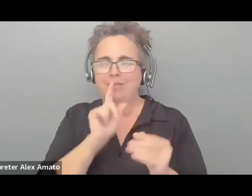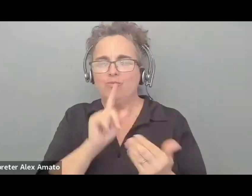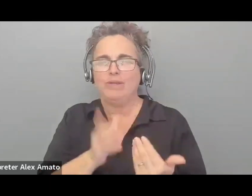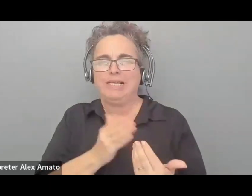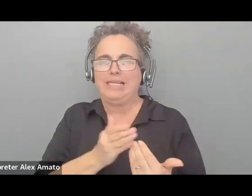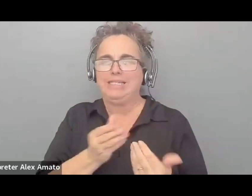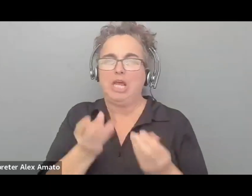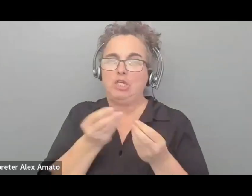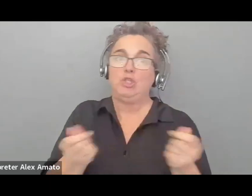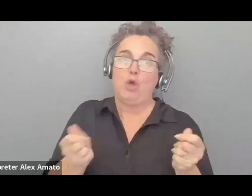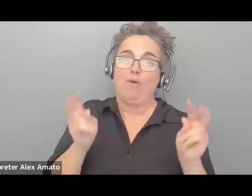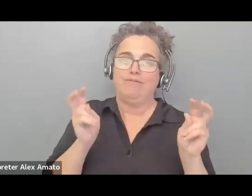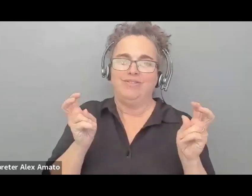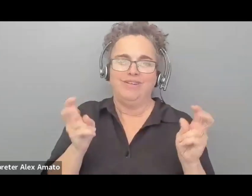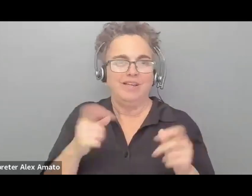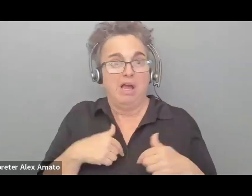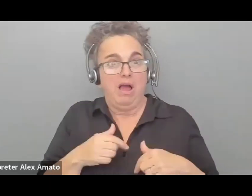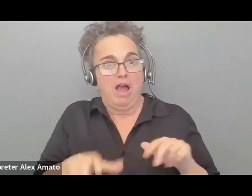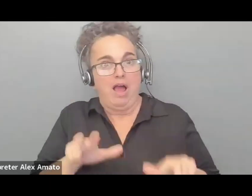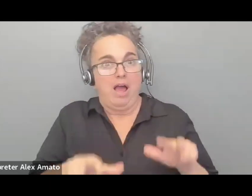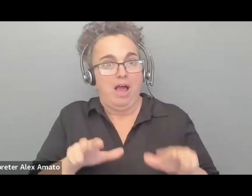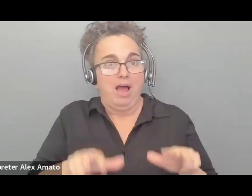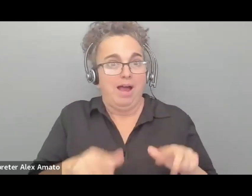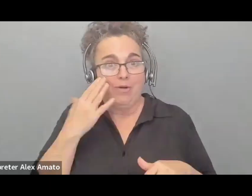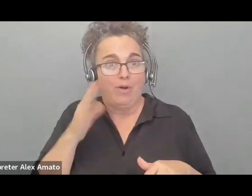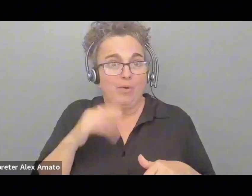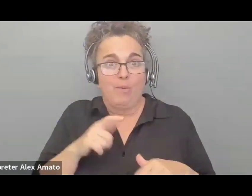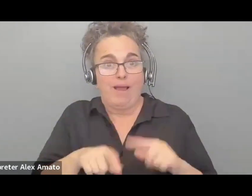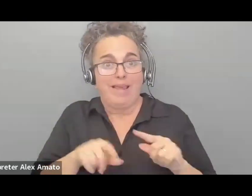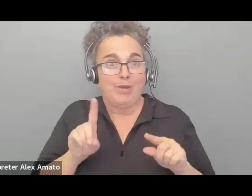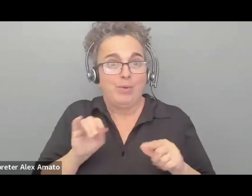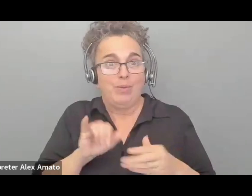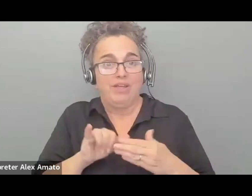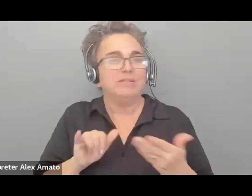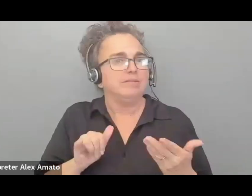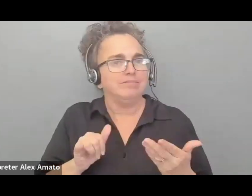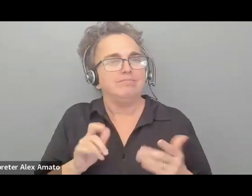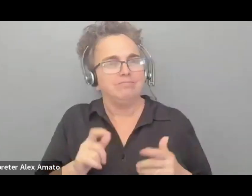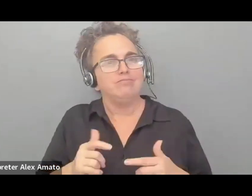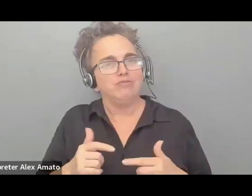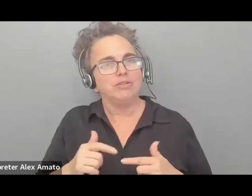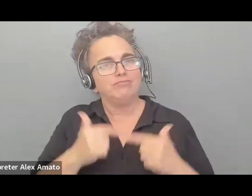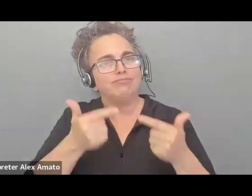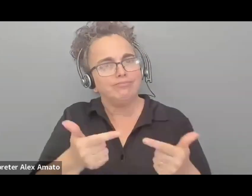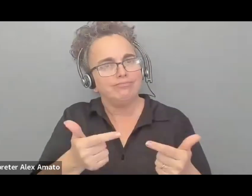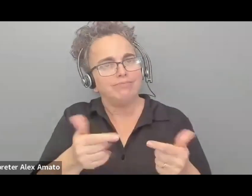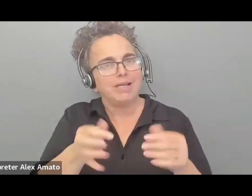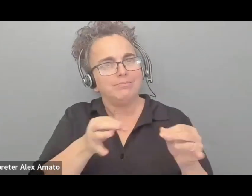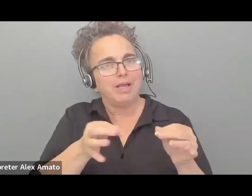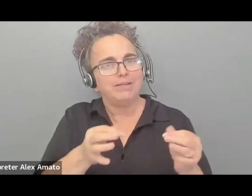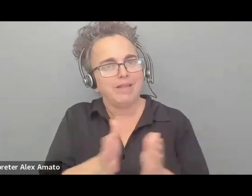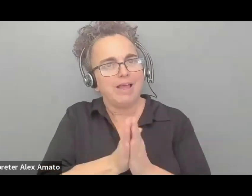I don't know, like, I think I can't do this. Thank you. Thank you. Well, we're running short on time,